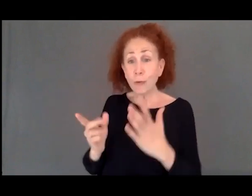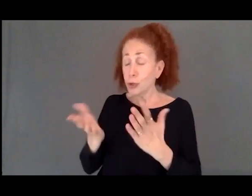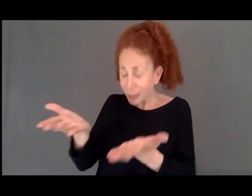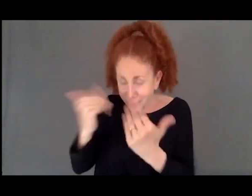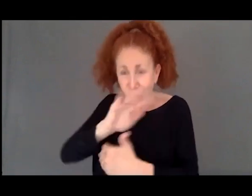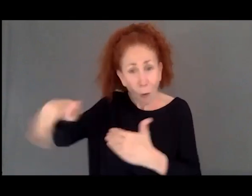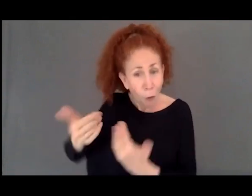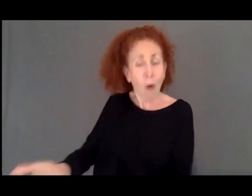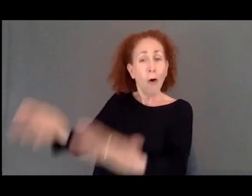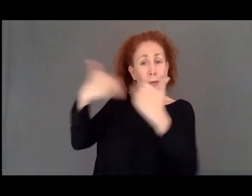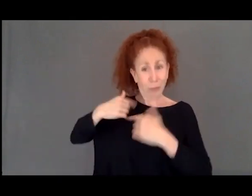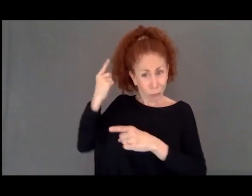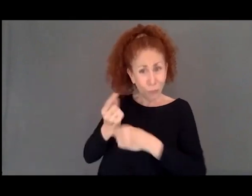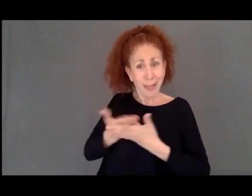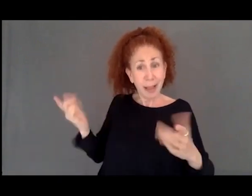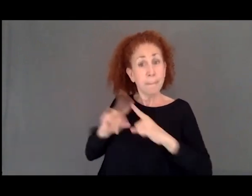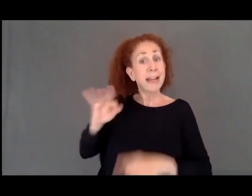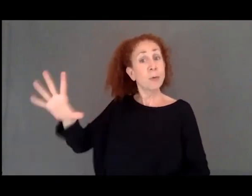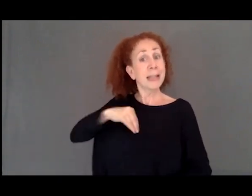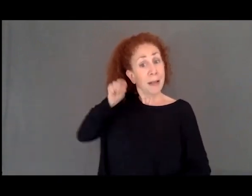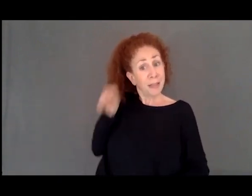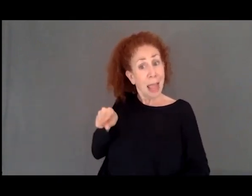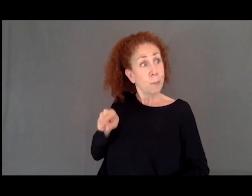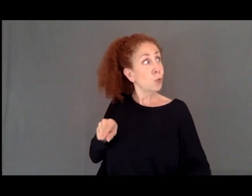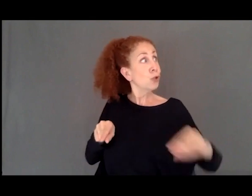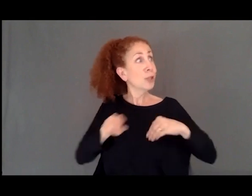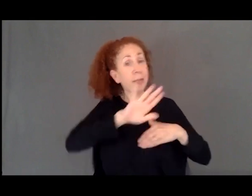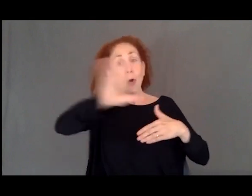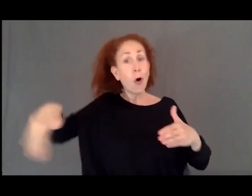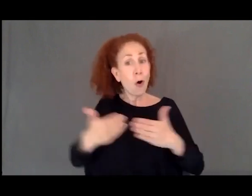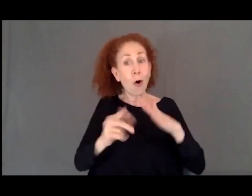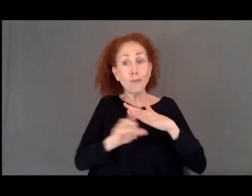It's absolutely the right thing to do. But if we do that, then we should be taking in all refugees, period.